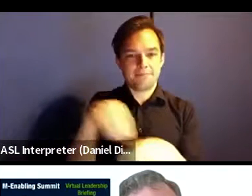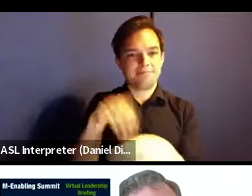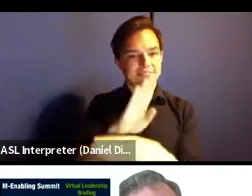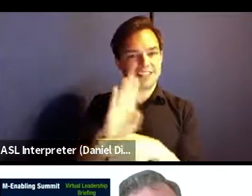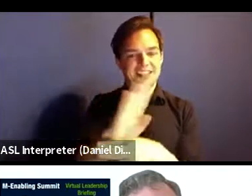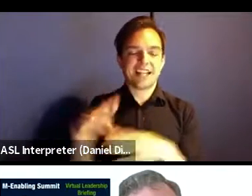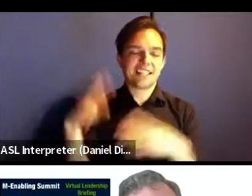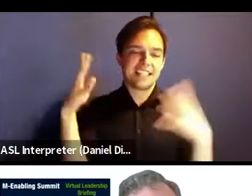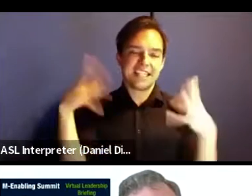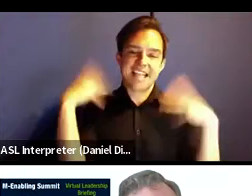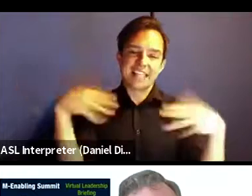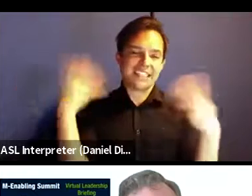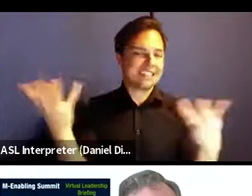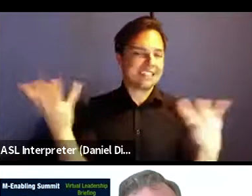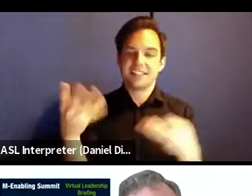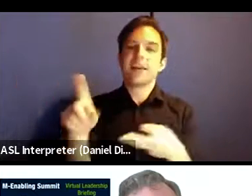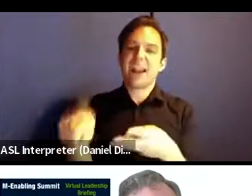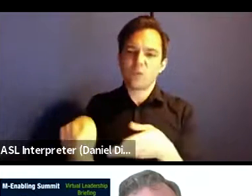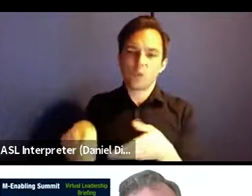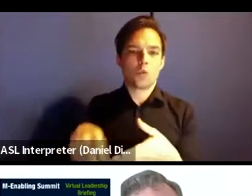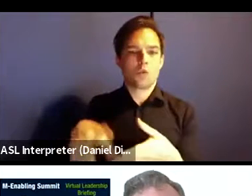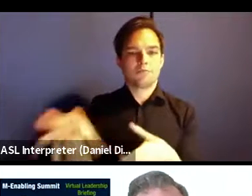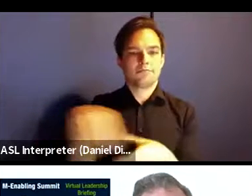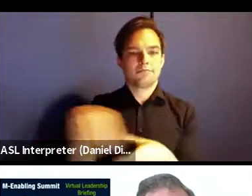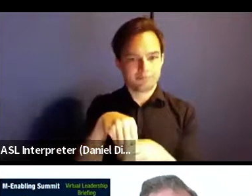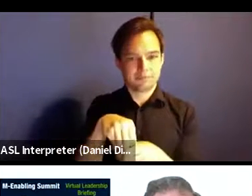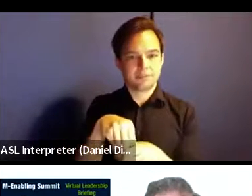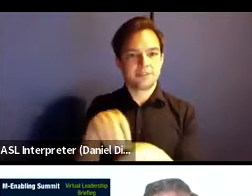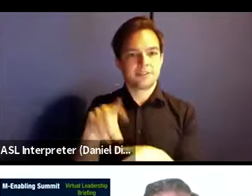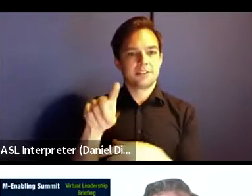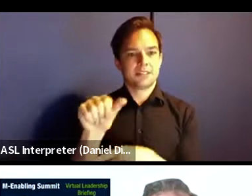And I think also they're hearing the voice of the next generation whose tolerance